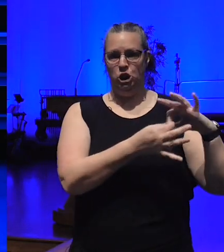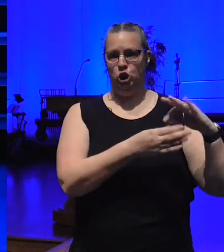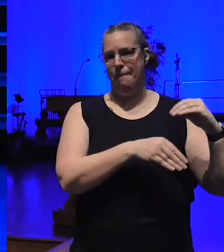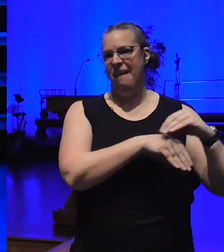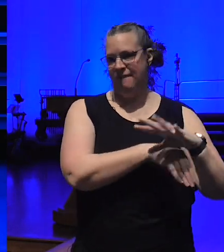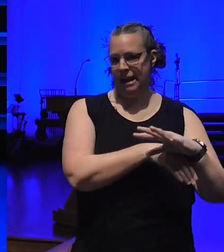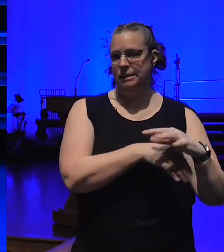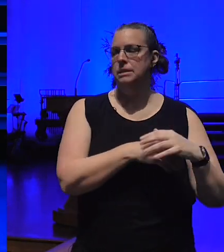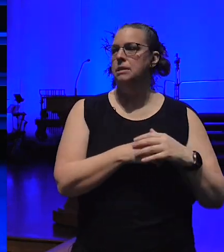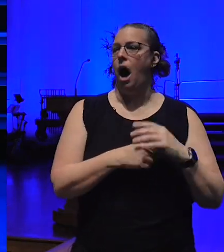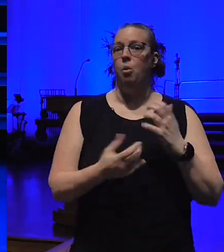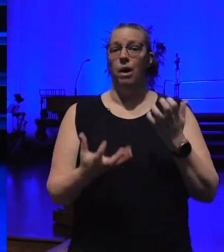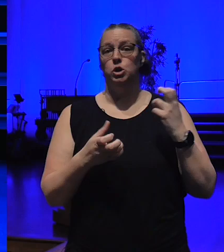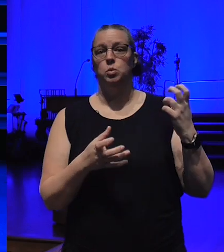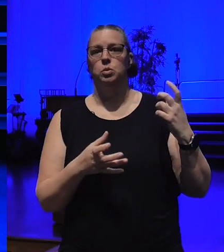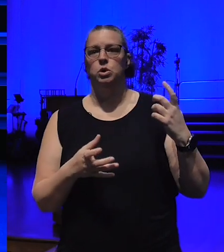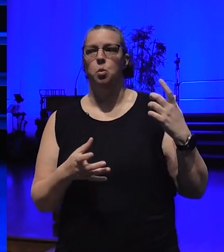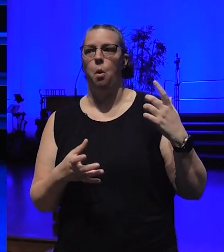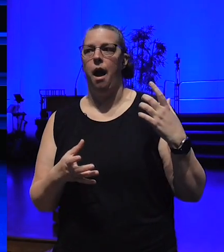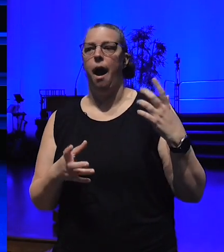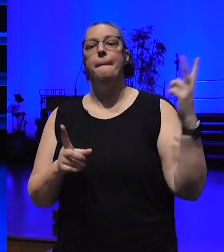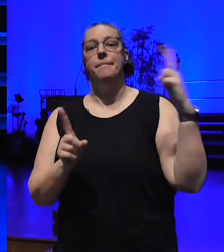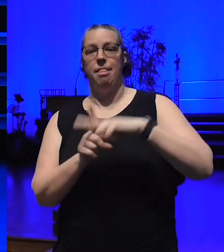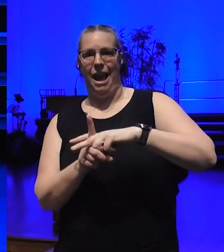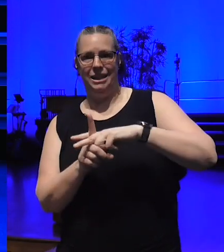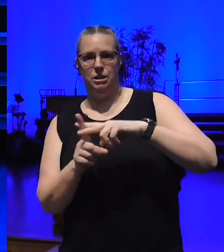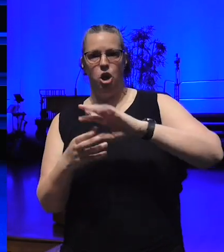but I want you to apply it not only to your relationships but to your relationship with